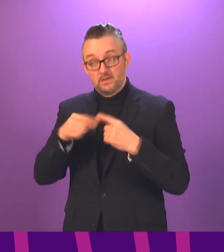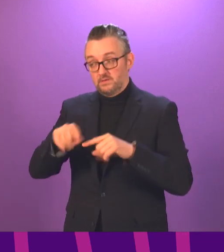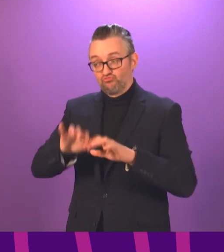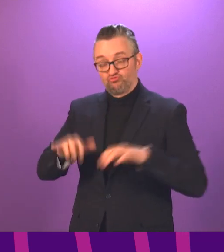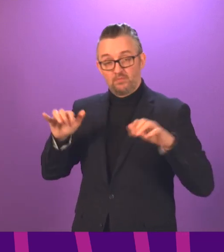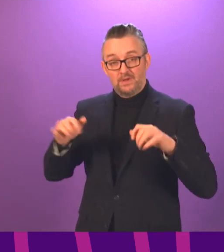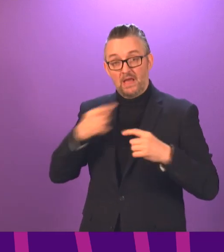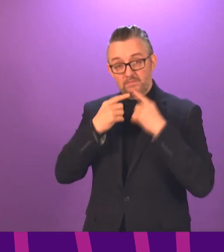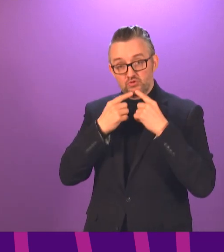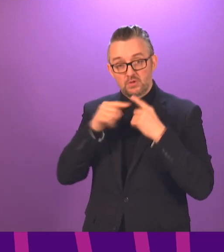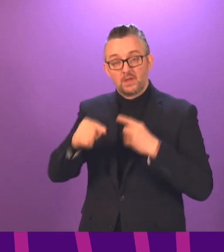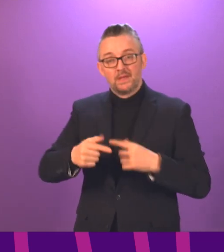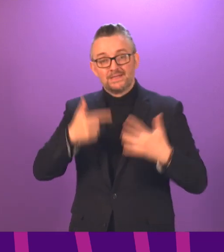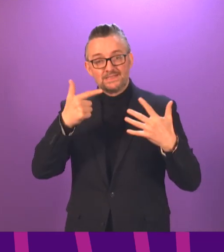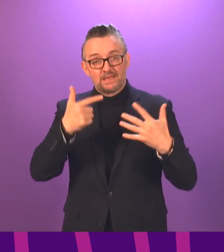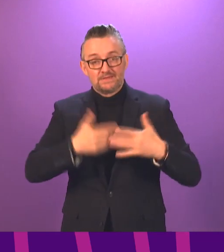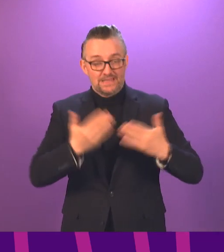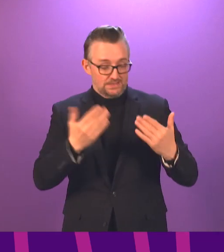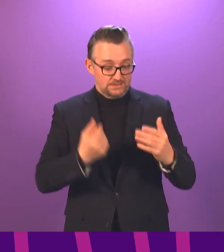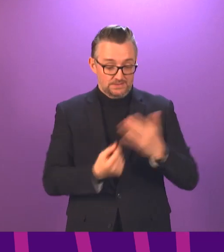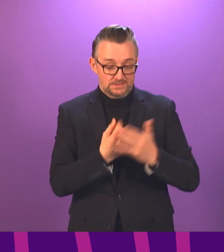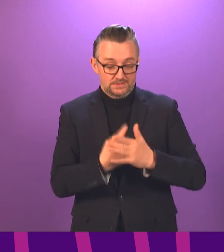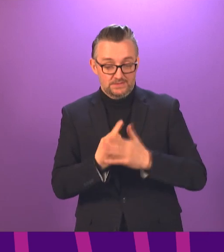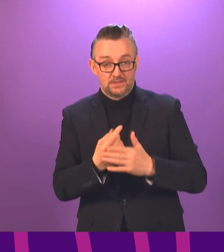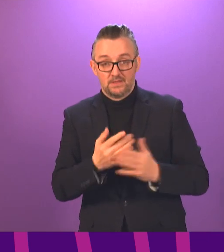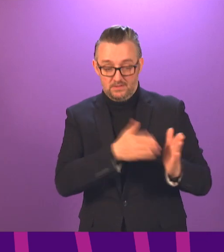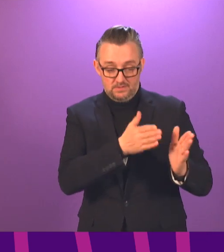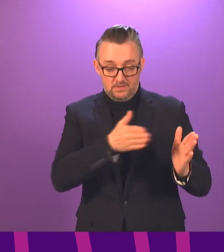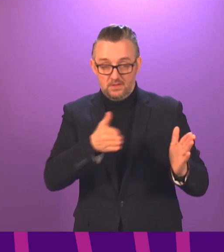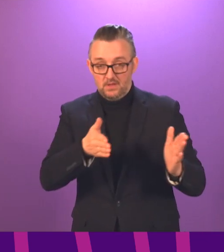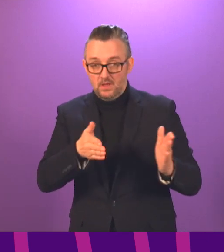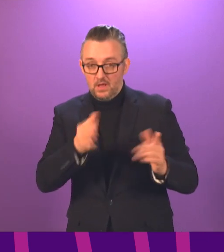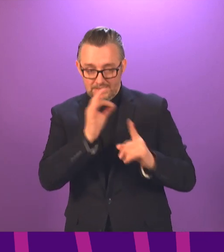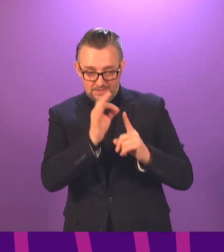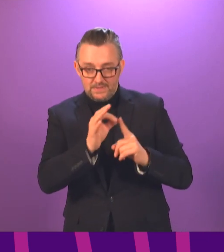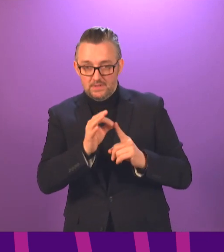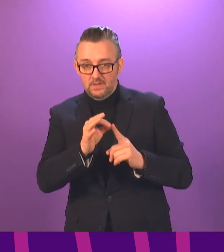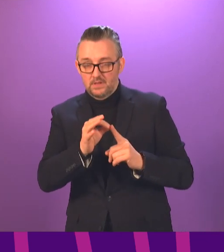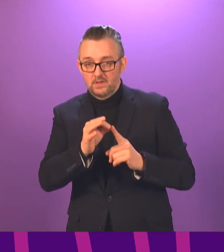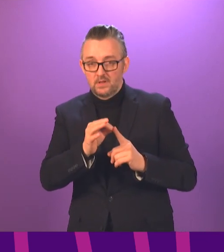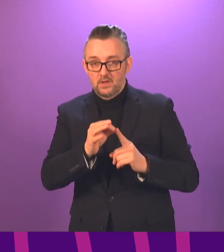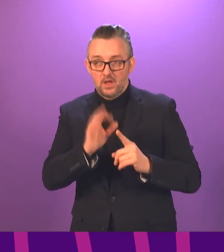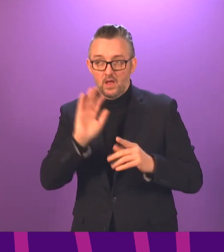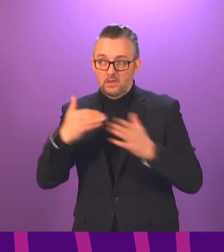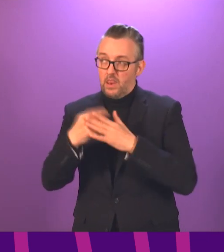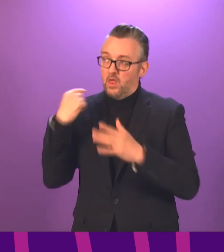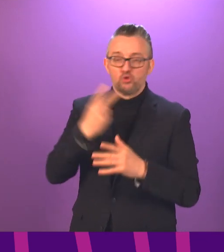cumulative seven-day incidence per 100,000 of the population by specimen date to 27 February